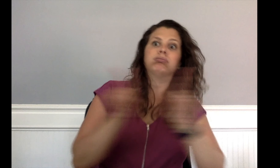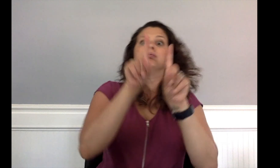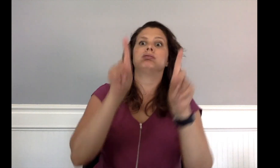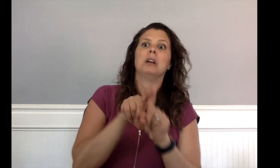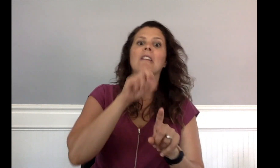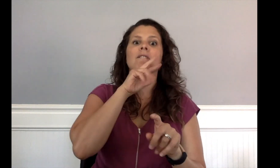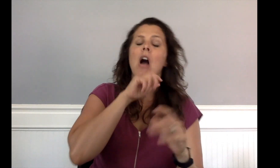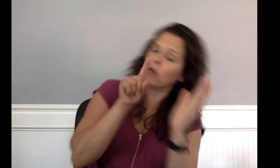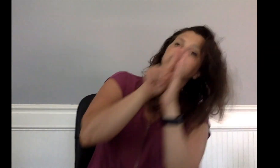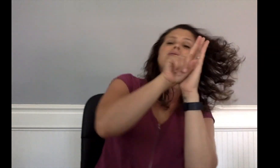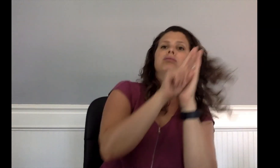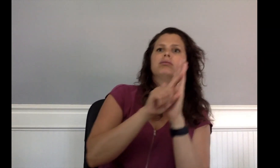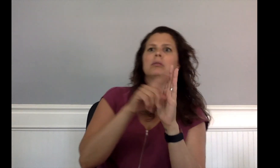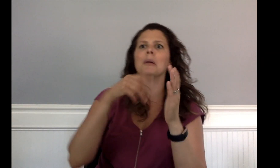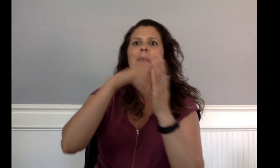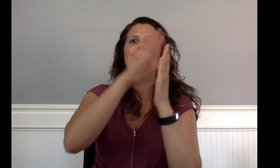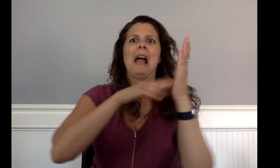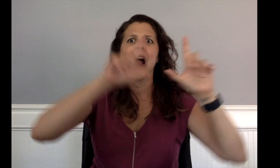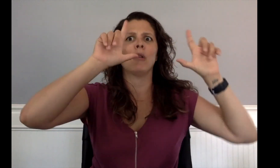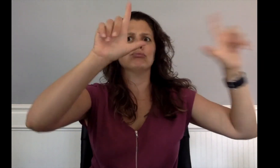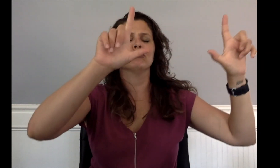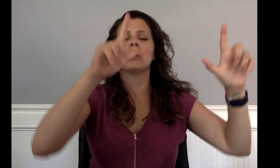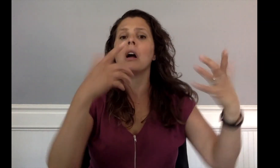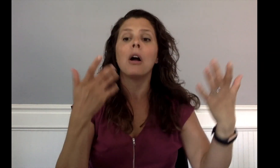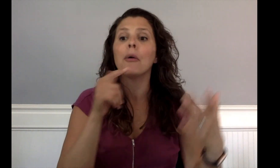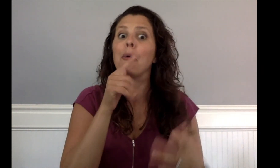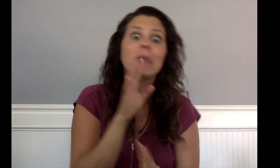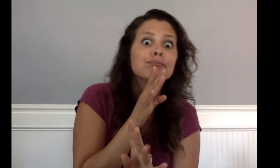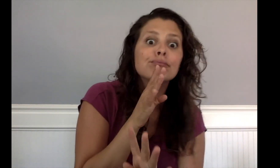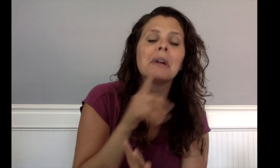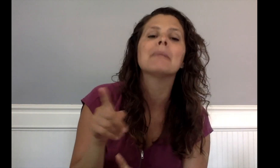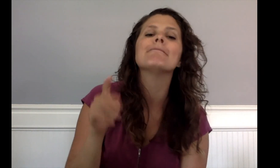and knocked into Frog, who knocked into the painting.